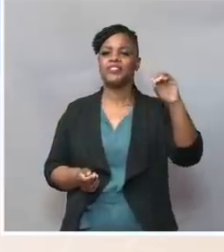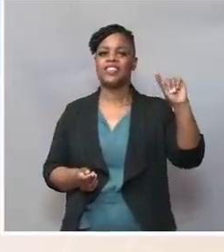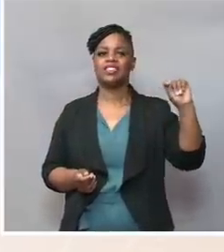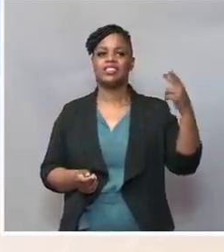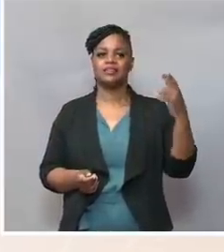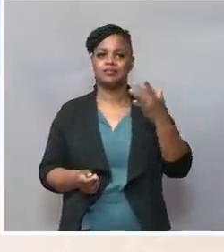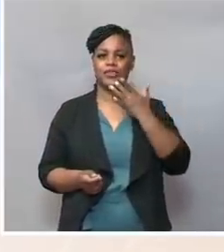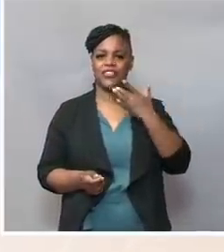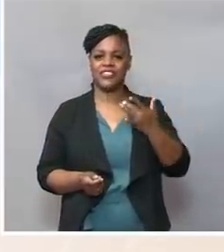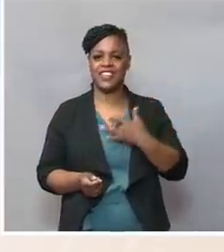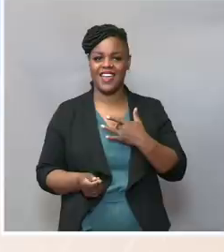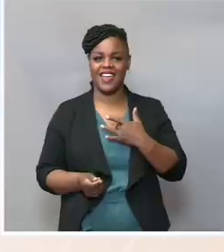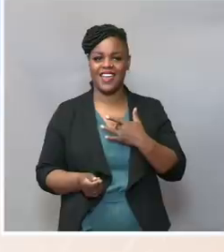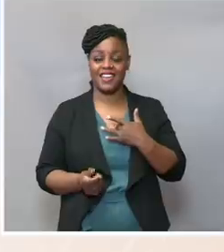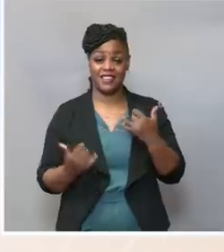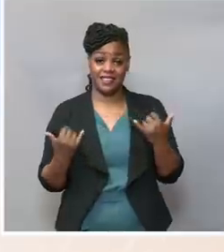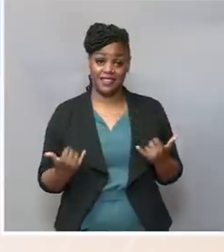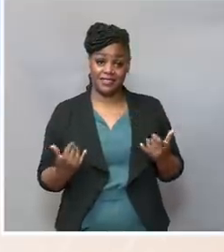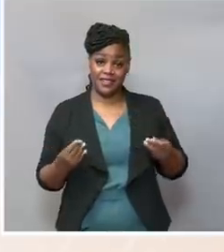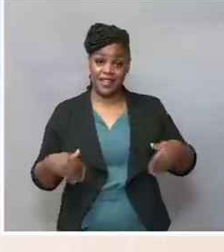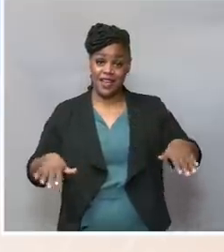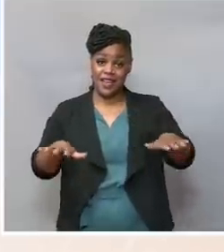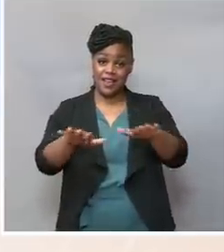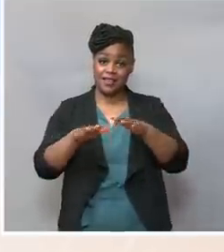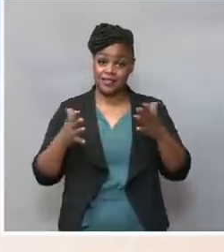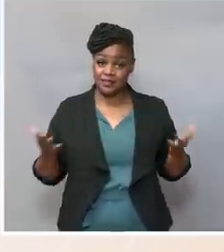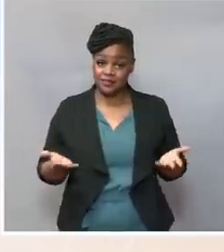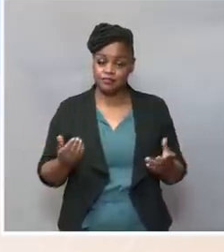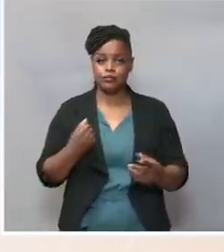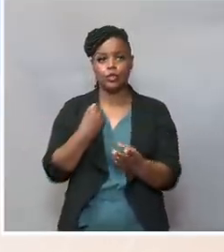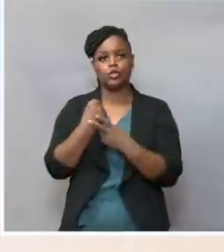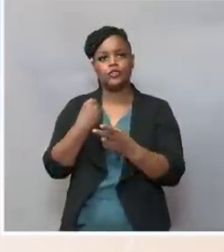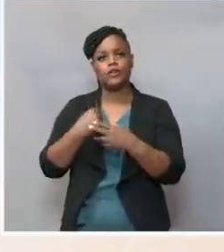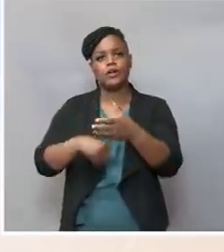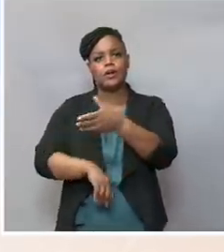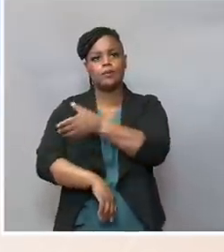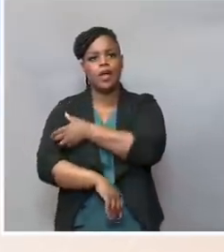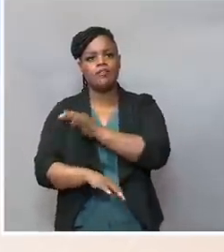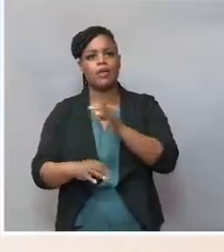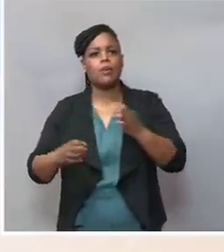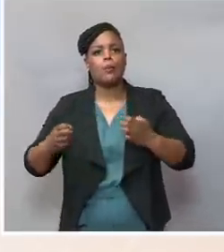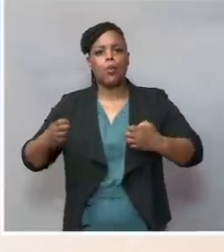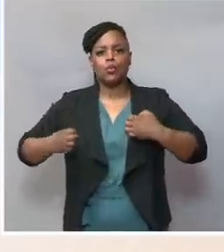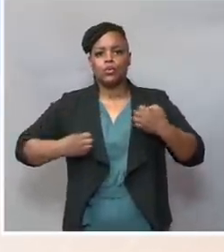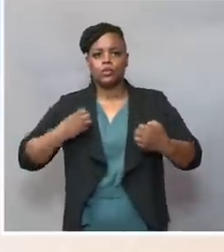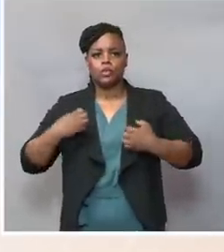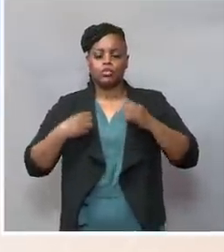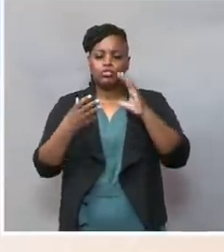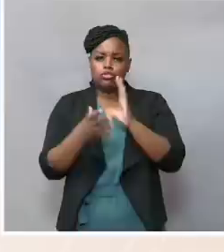This landscape preserves powerful and emotional stories about the black freedom struggle.